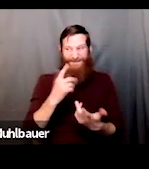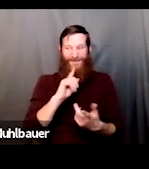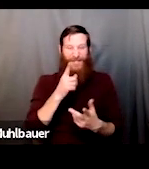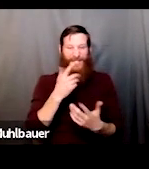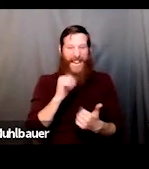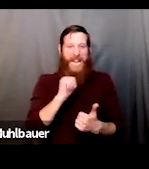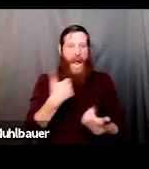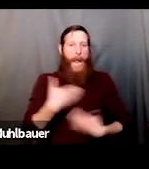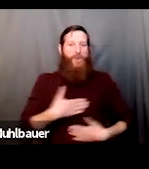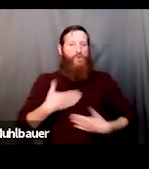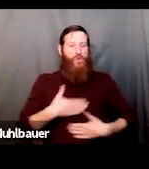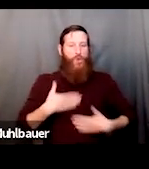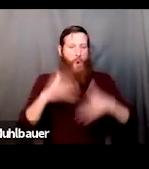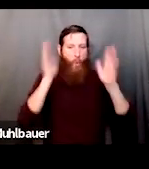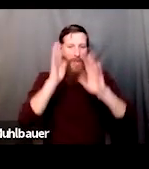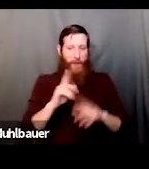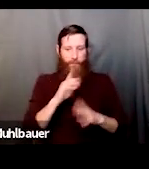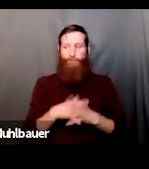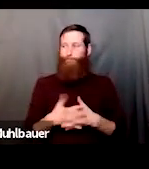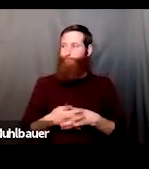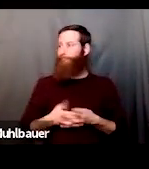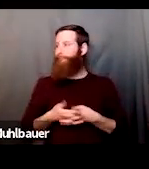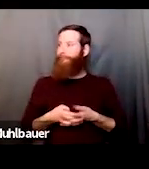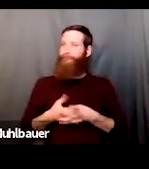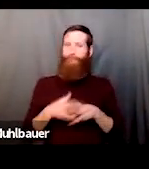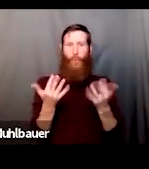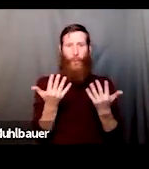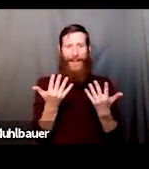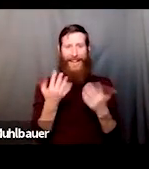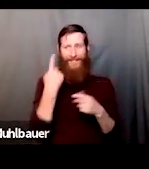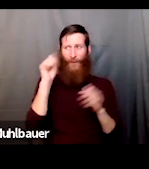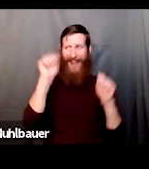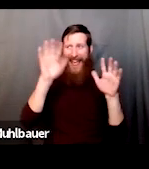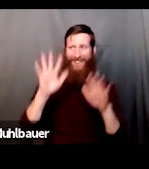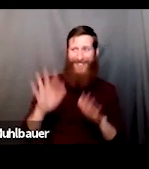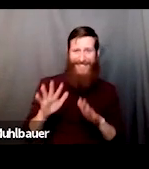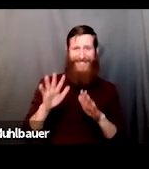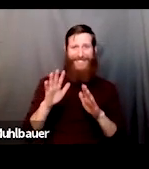just twiddling our thumbs, waiting for the avalanche forecast and snow stability to change.